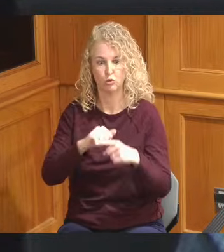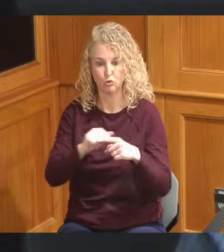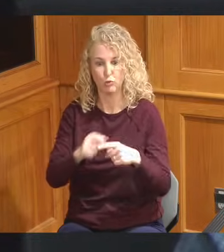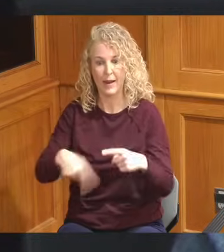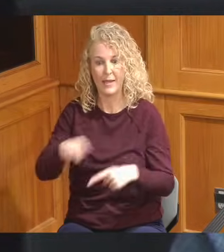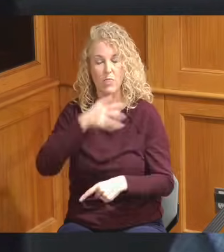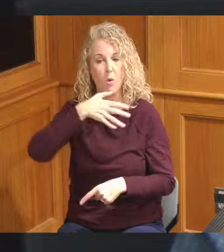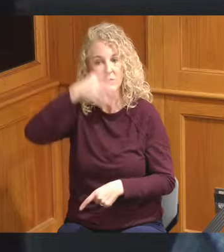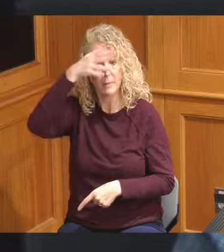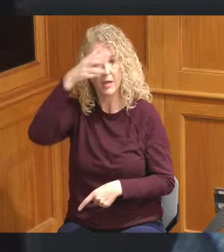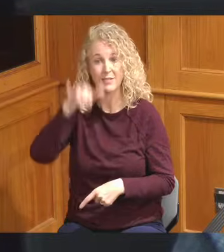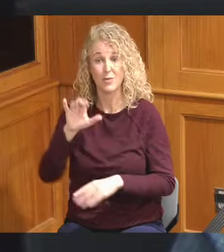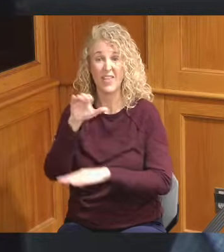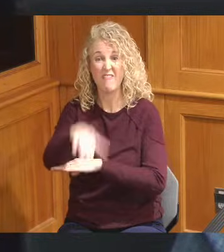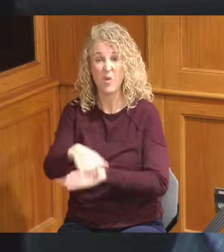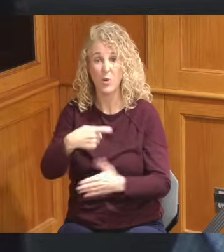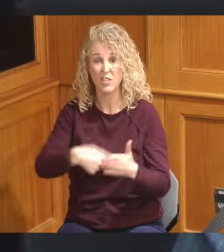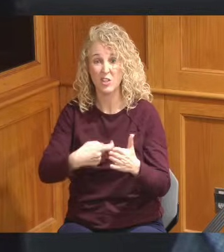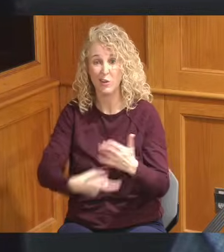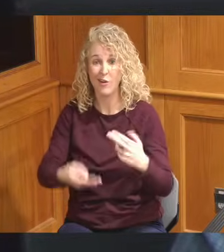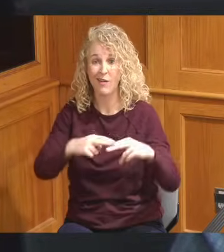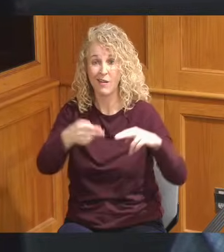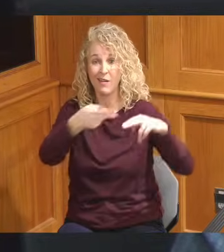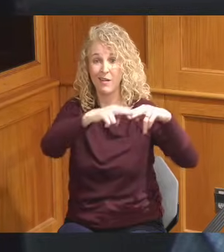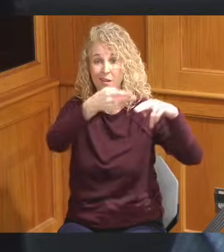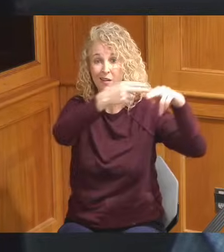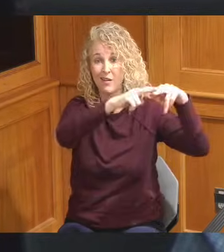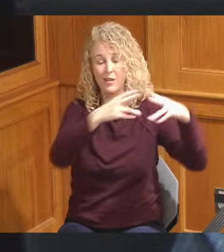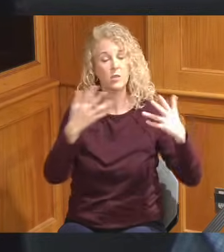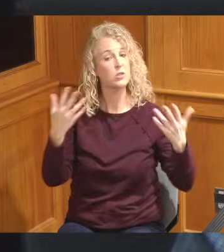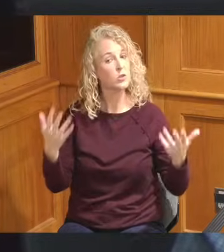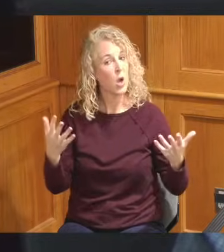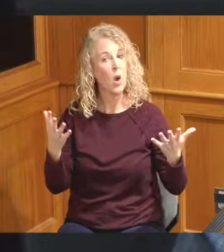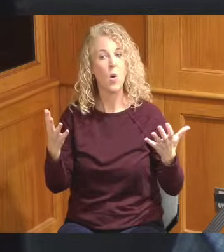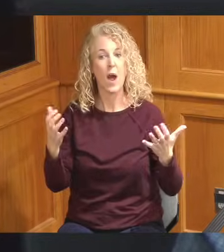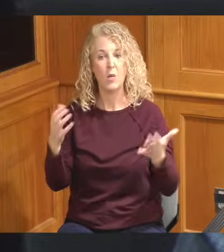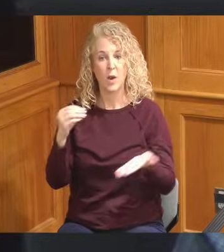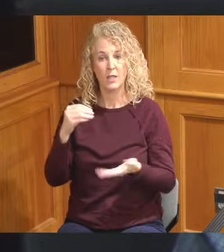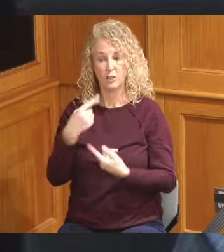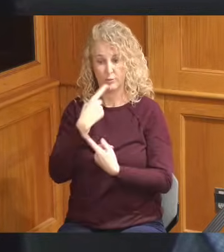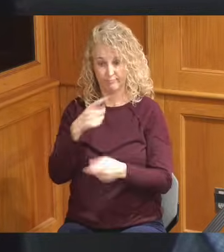the cost of care higher and higher as we go. And so I just wanted to note that because we've talked